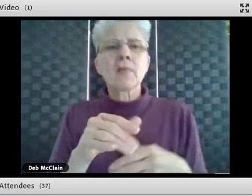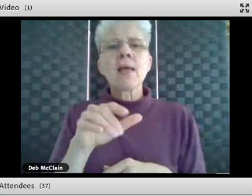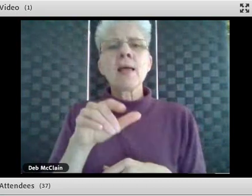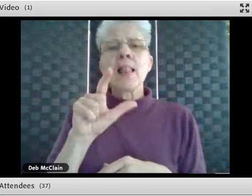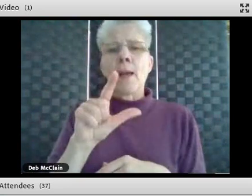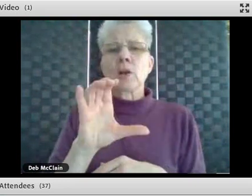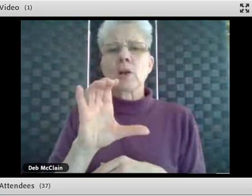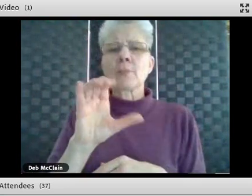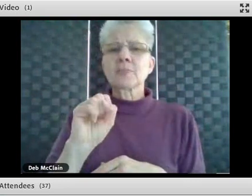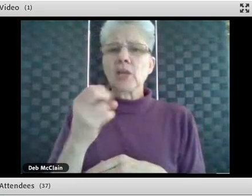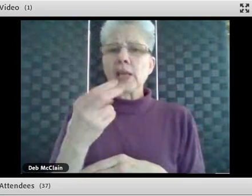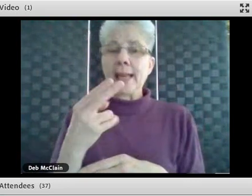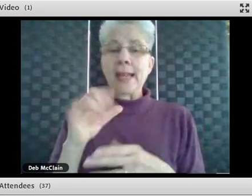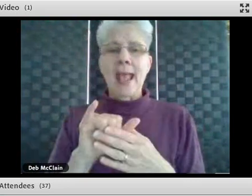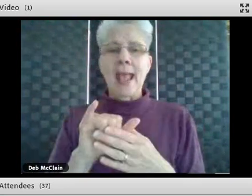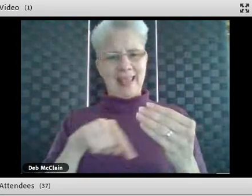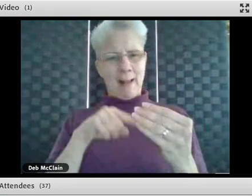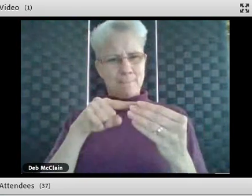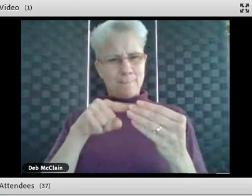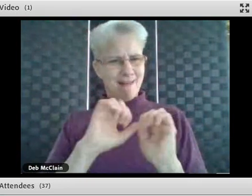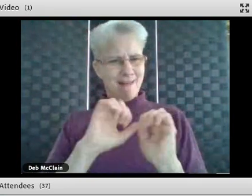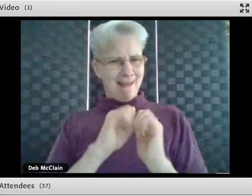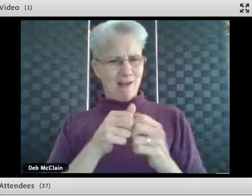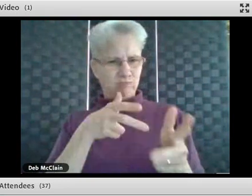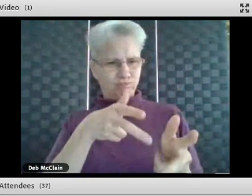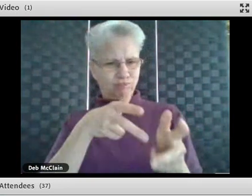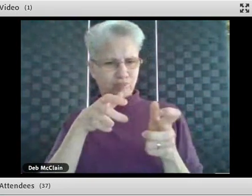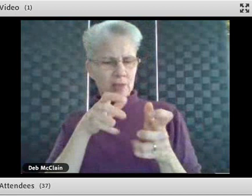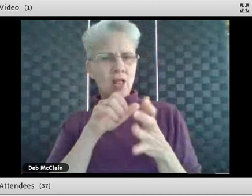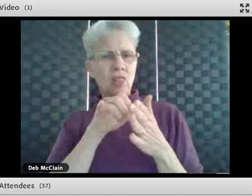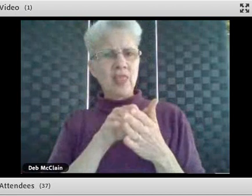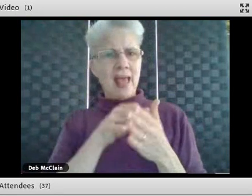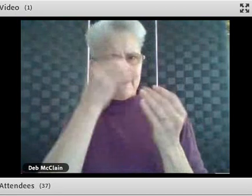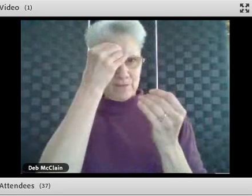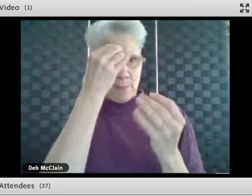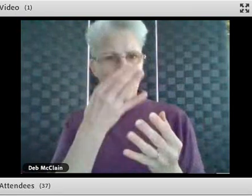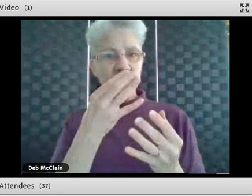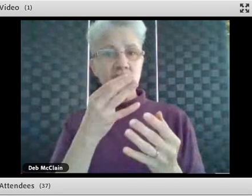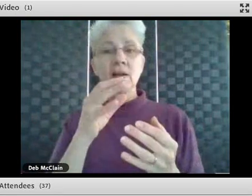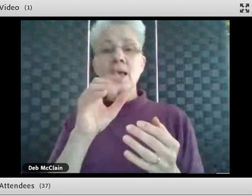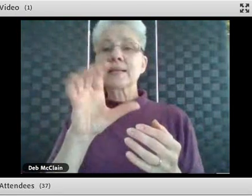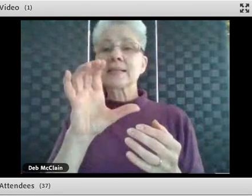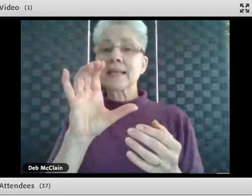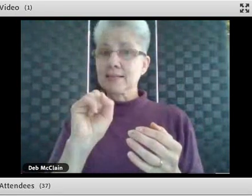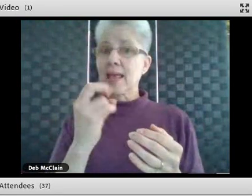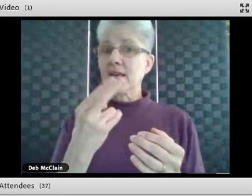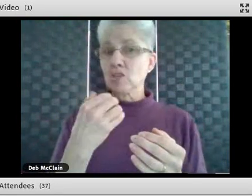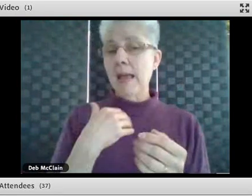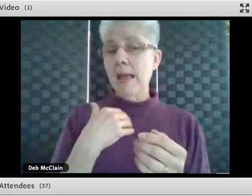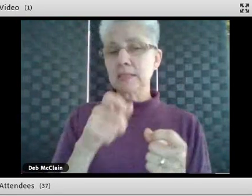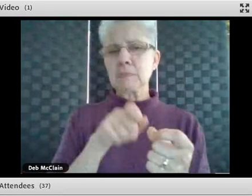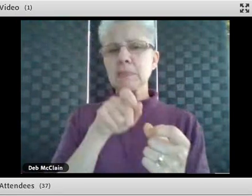and the about-ness of something even though LCSH does have a certain amount of is-ness,